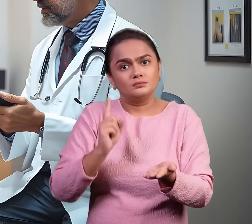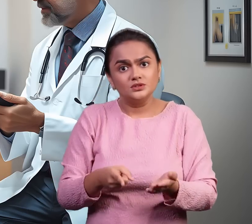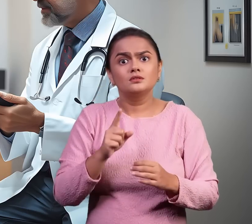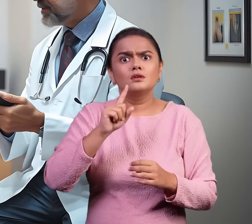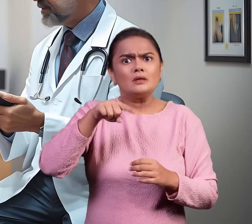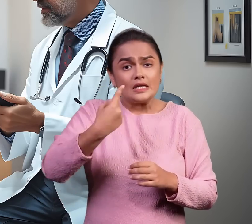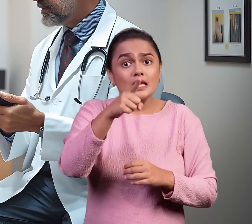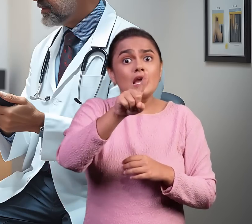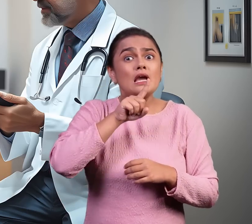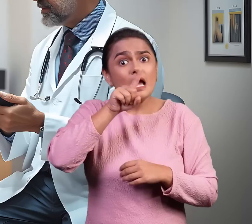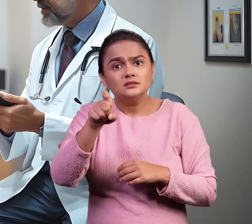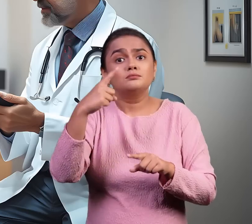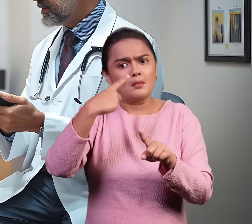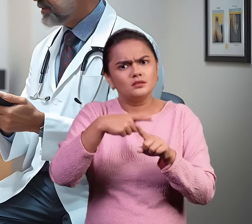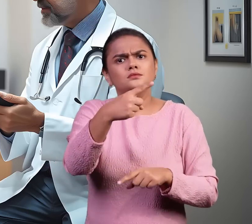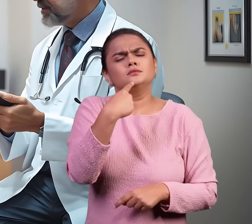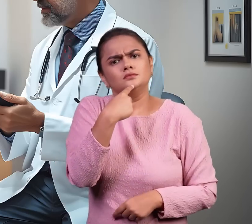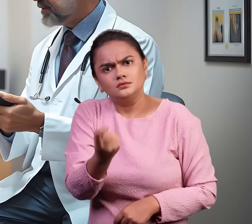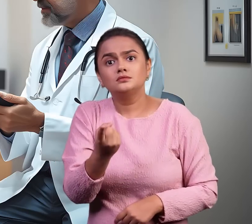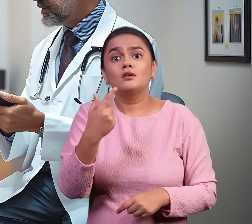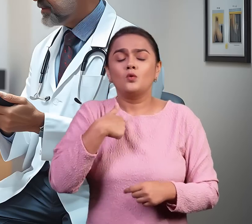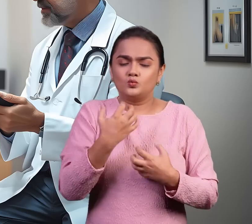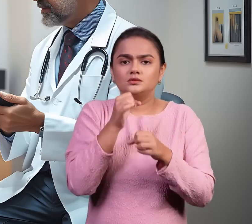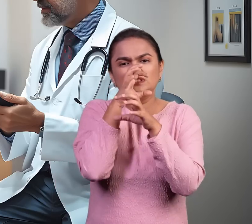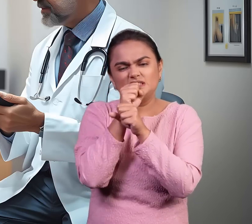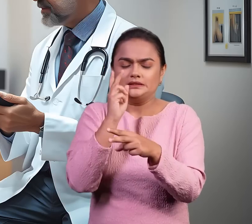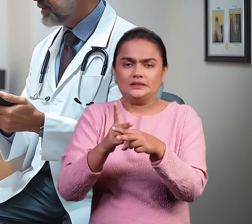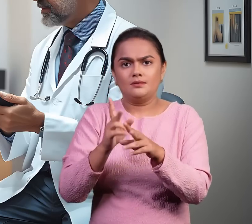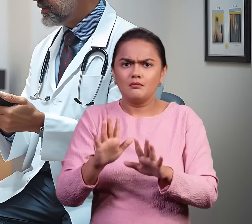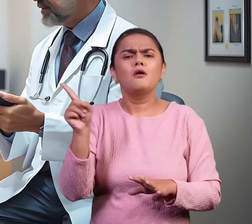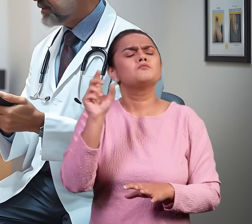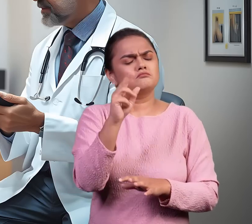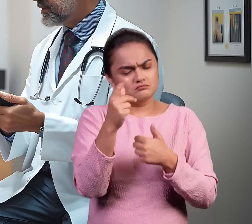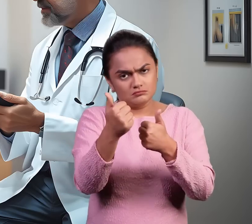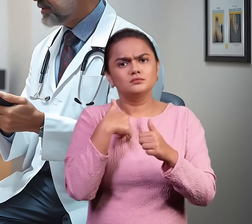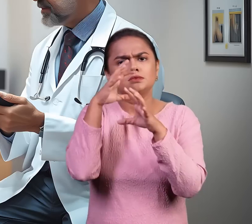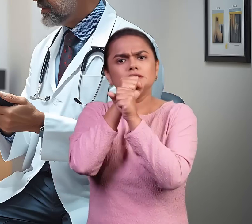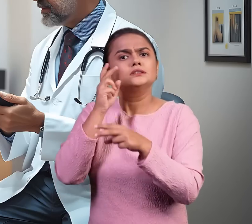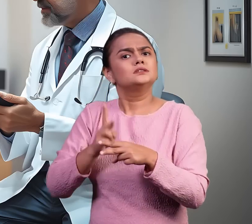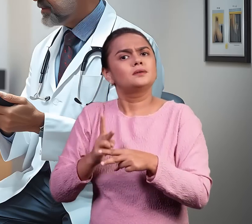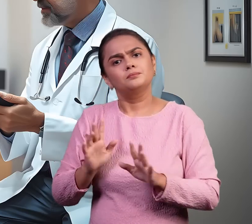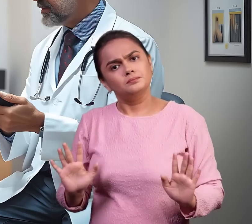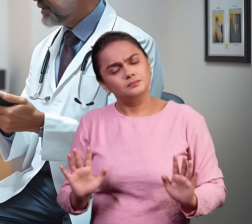Do tell the doctor that you want your reports to be confidential. He will ensure confidentiality.